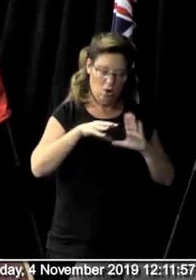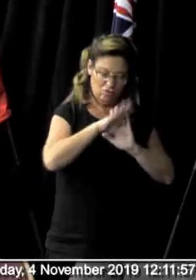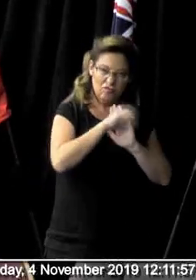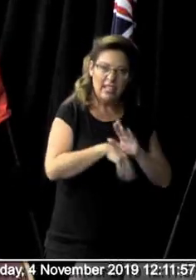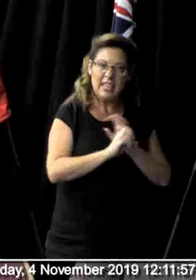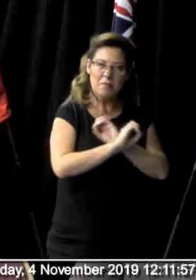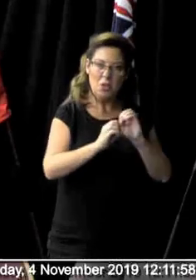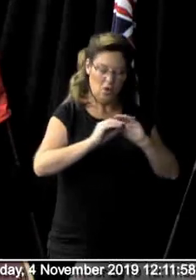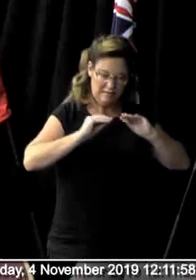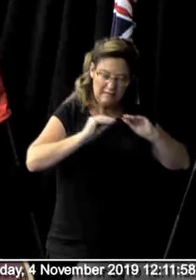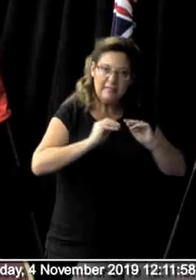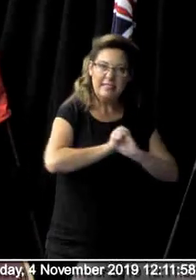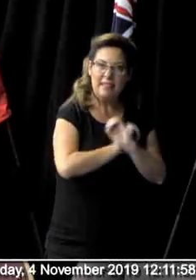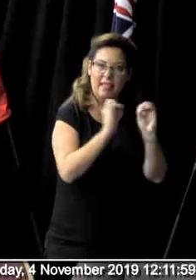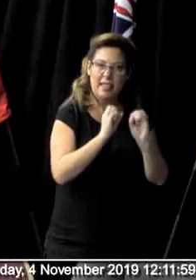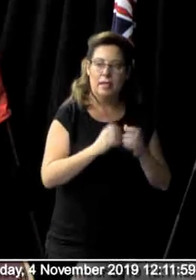Did she need additional resources?